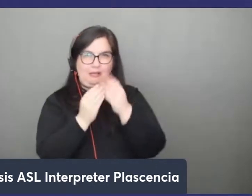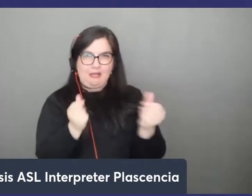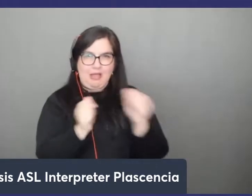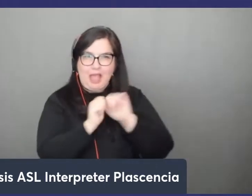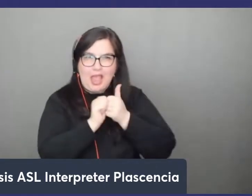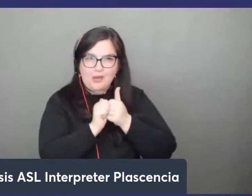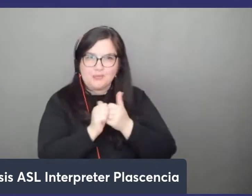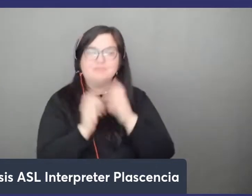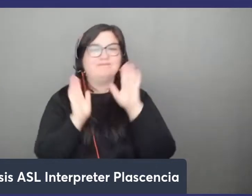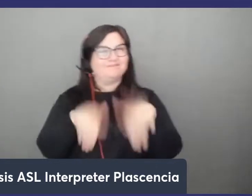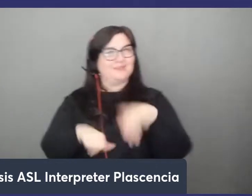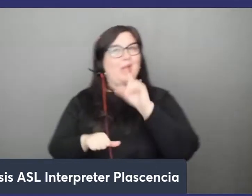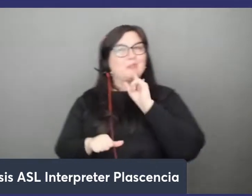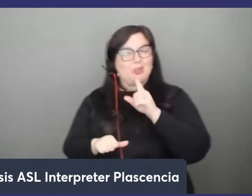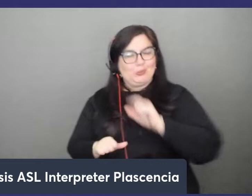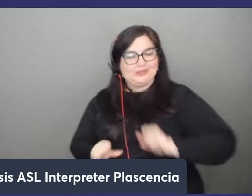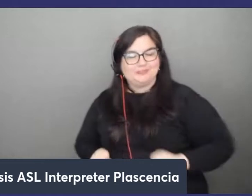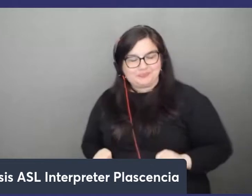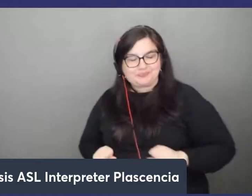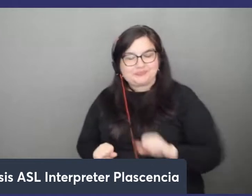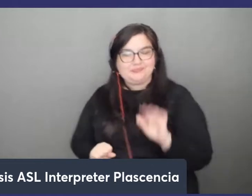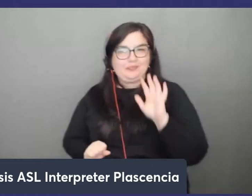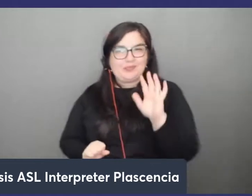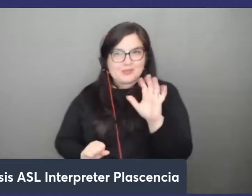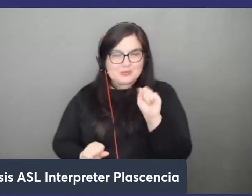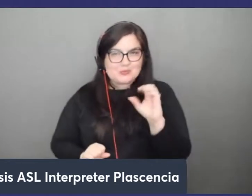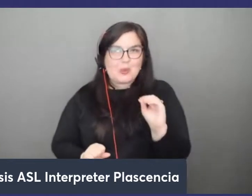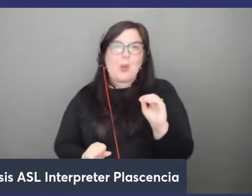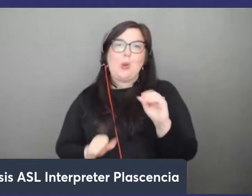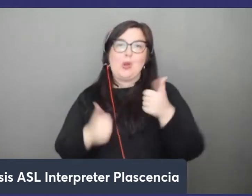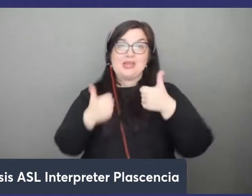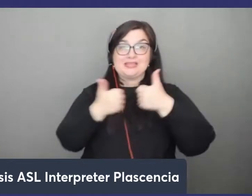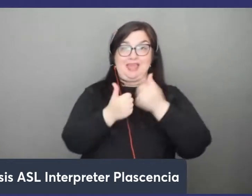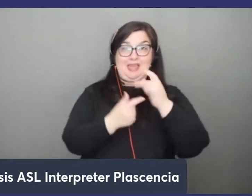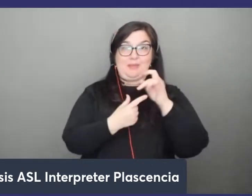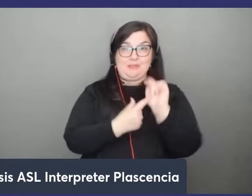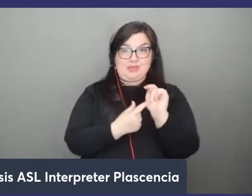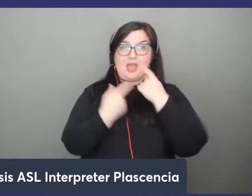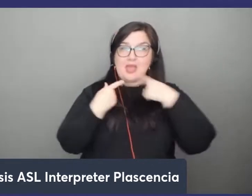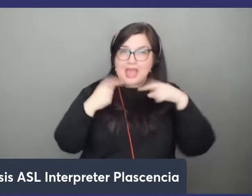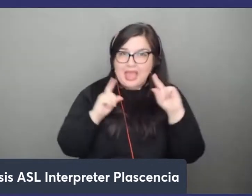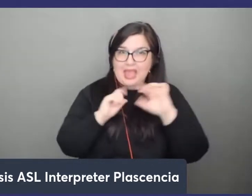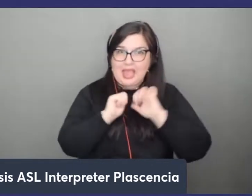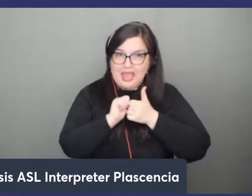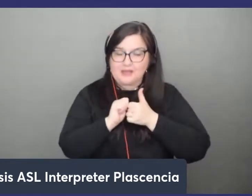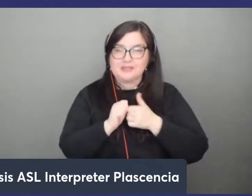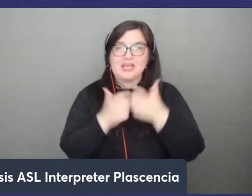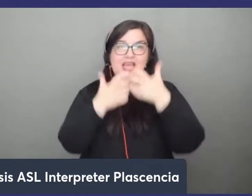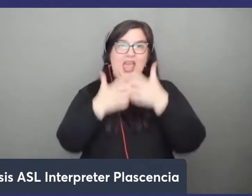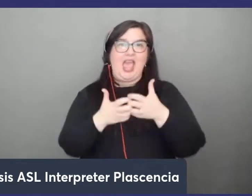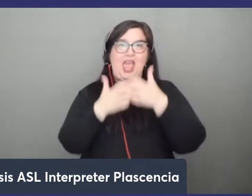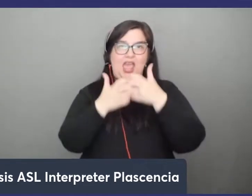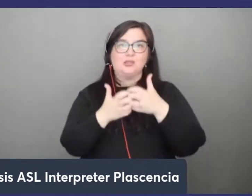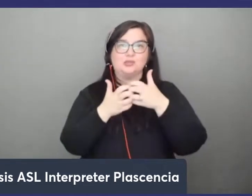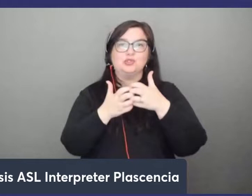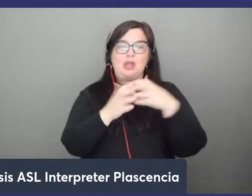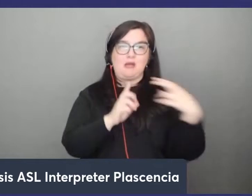So the way we have, GameKit works right now is it's an engine plugin that you can download,